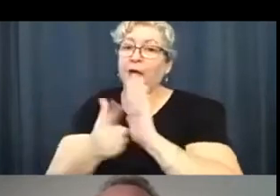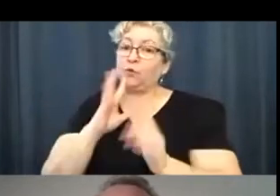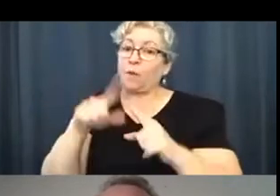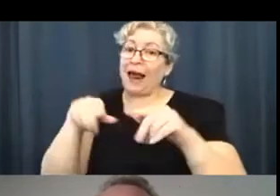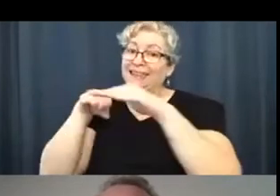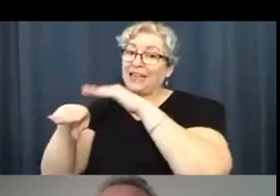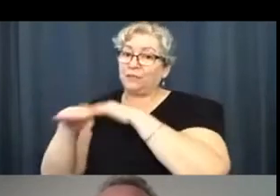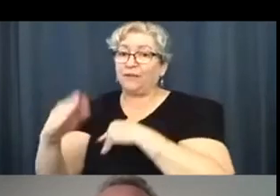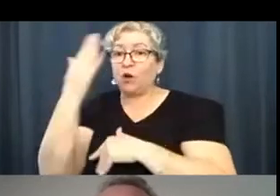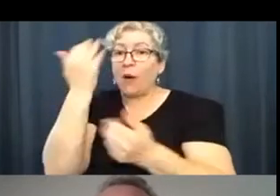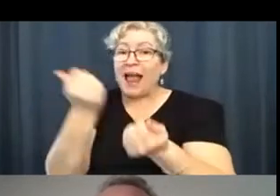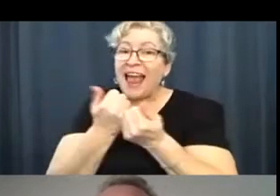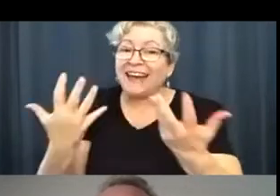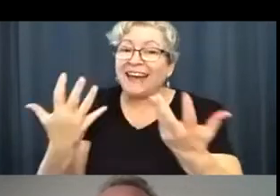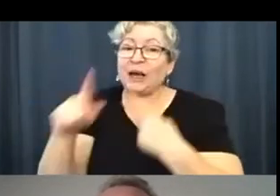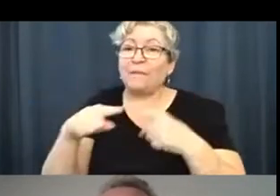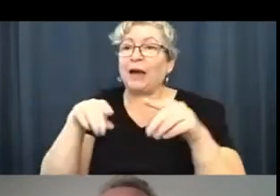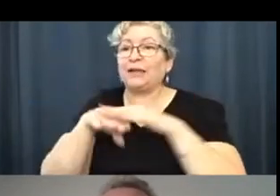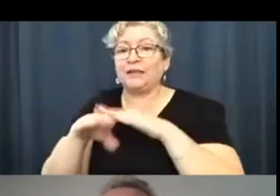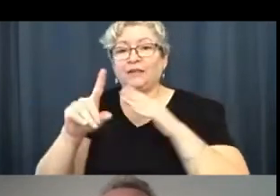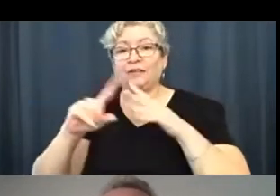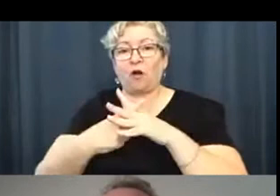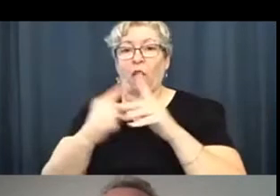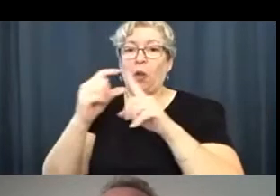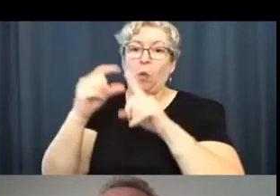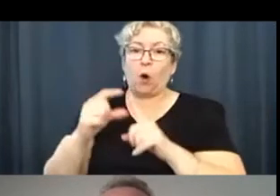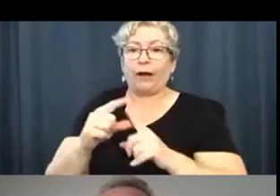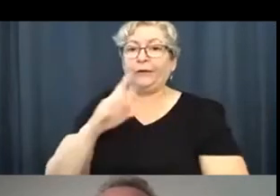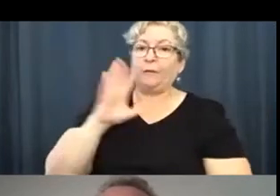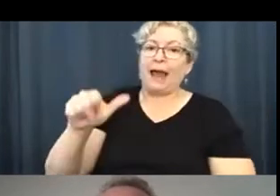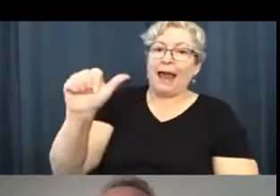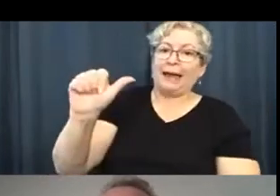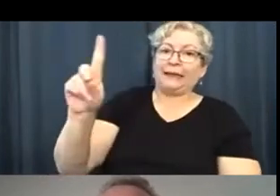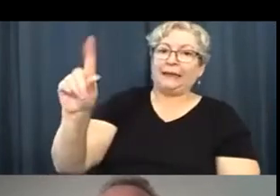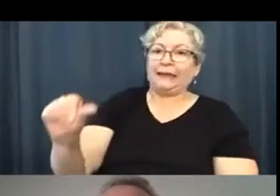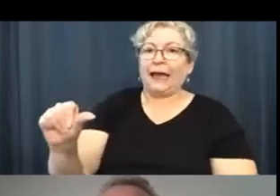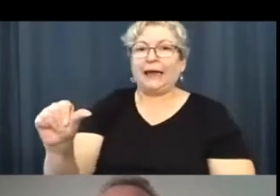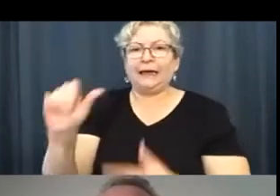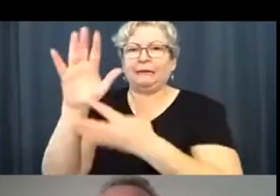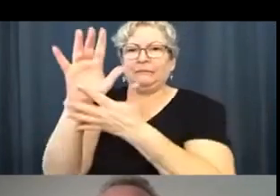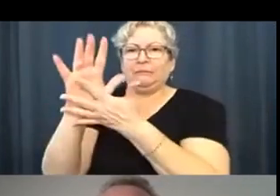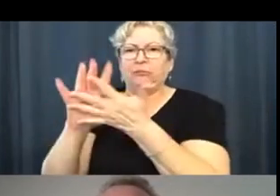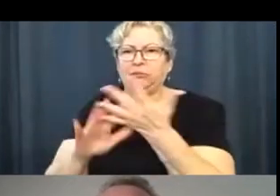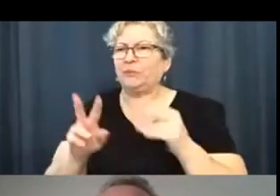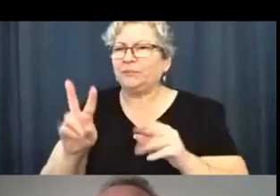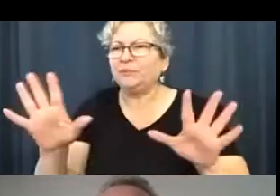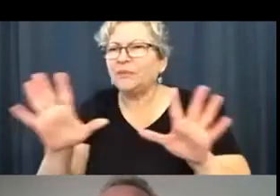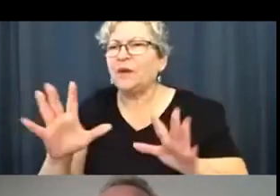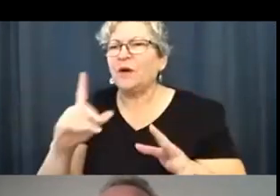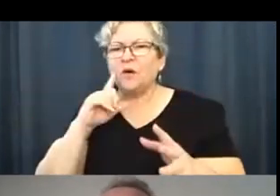if you know anything about accessibility, you start throwing words around like the ADA, or WCAG or things like that. And so we'll demystify some of those terms